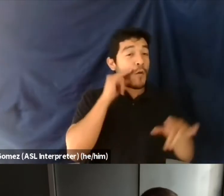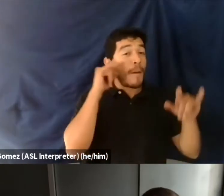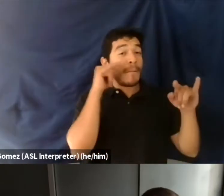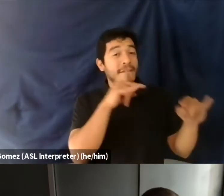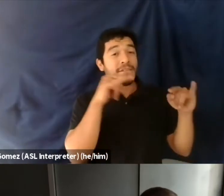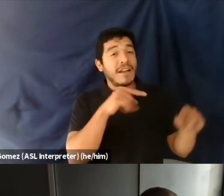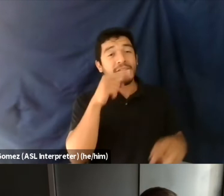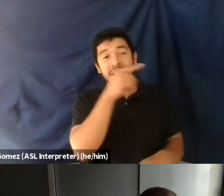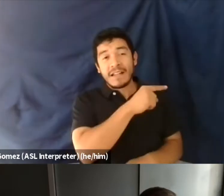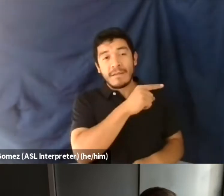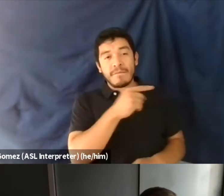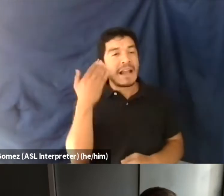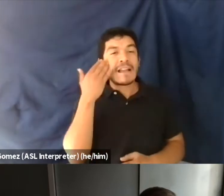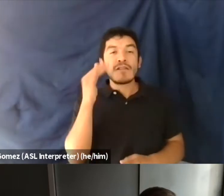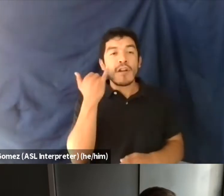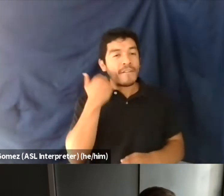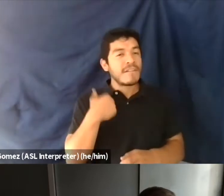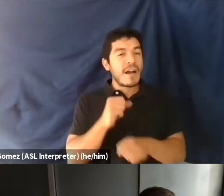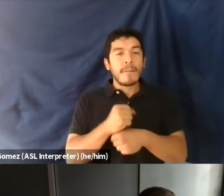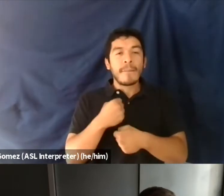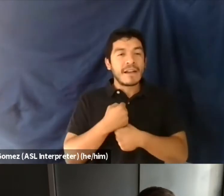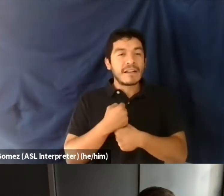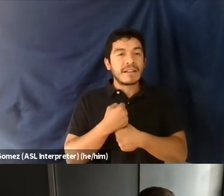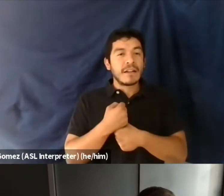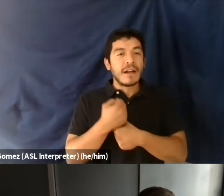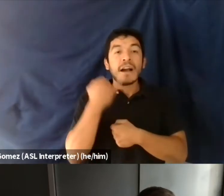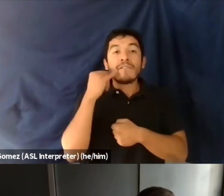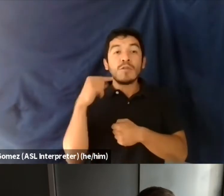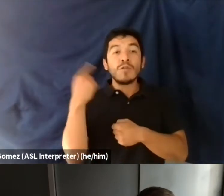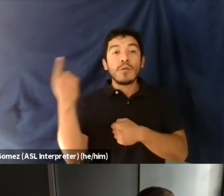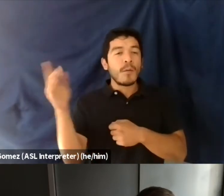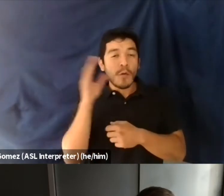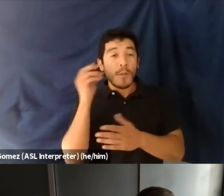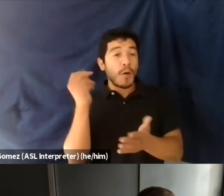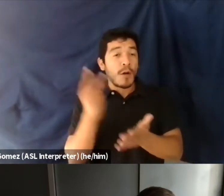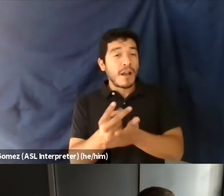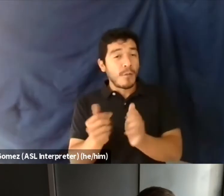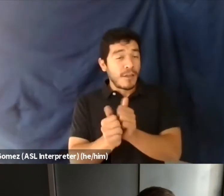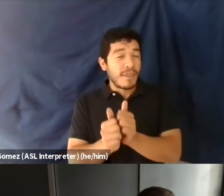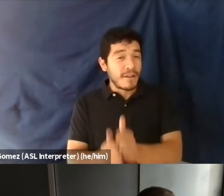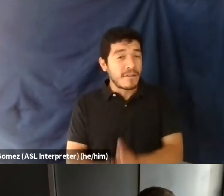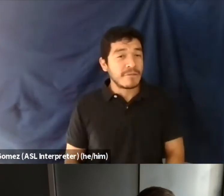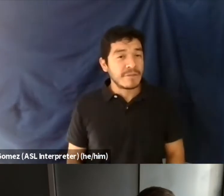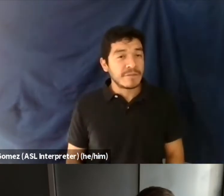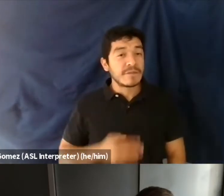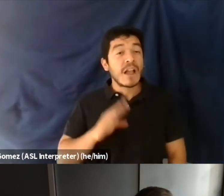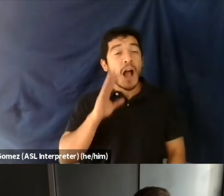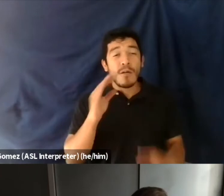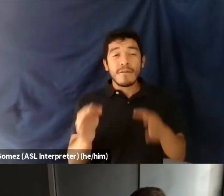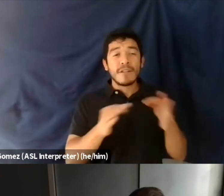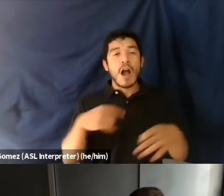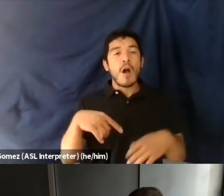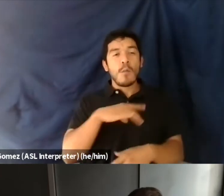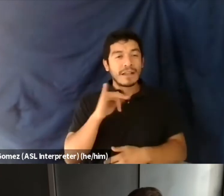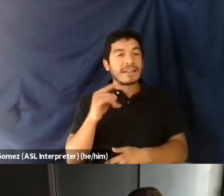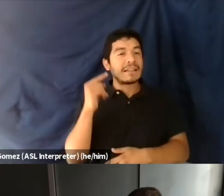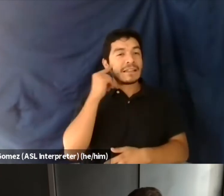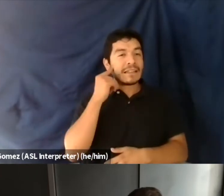he didn't know if this was something nanny would be okay with. And I will say that like we did here, the Baptist church,